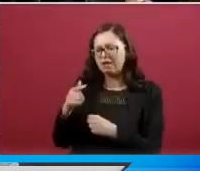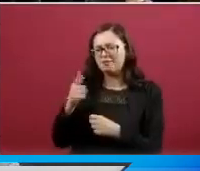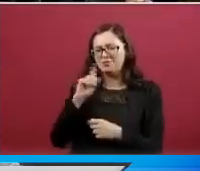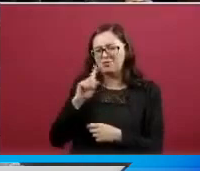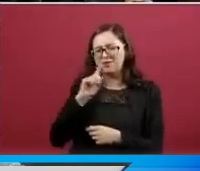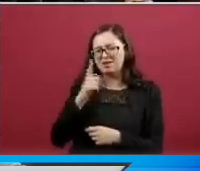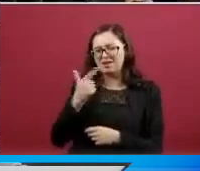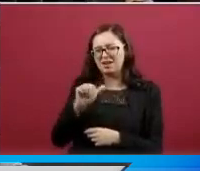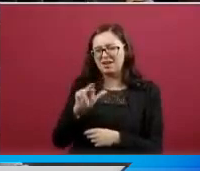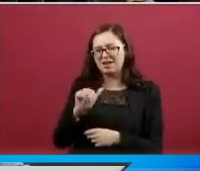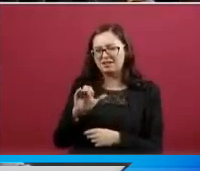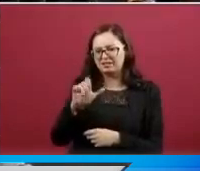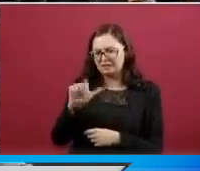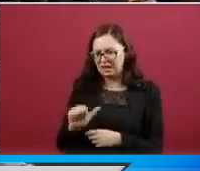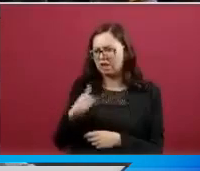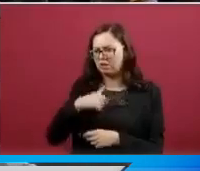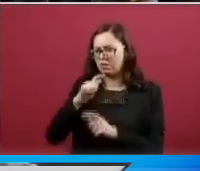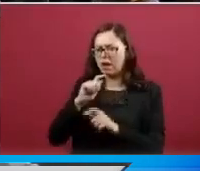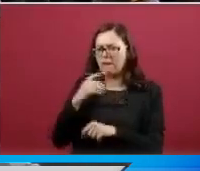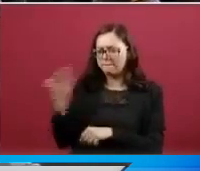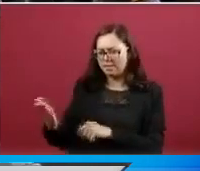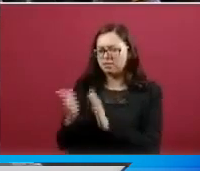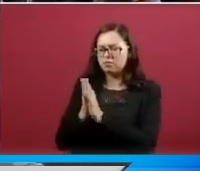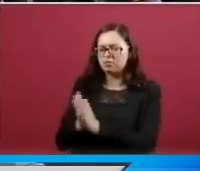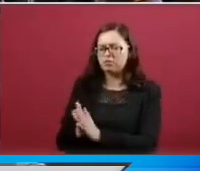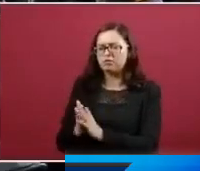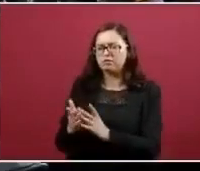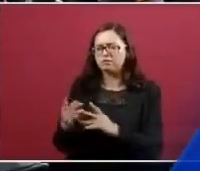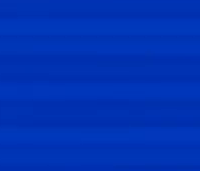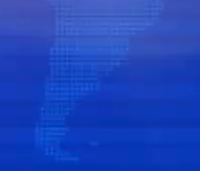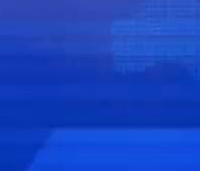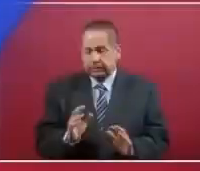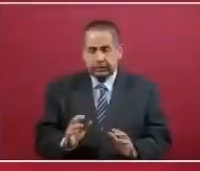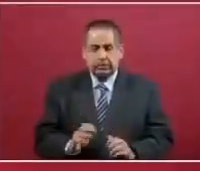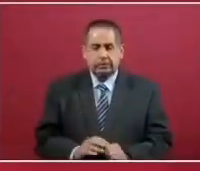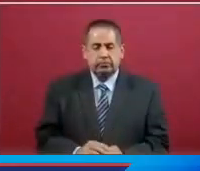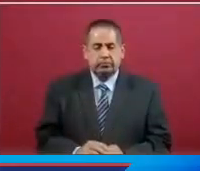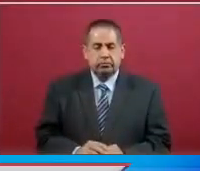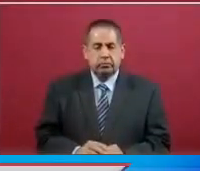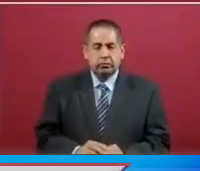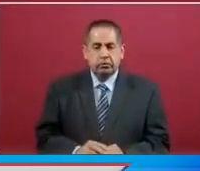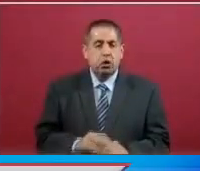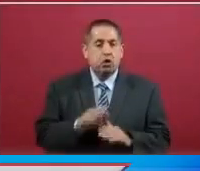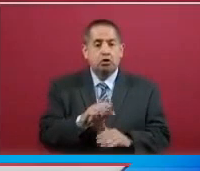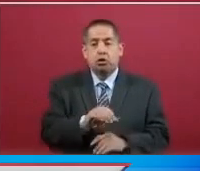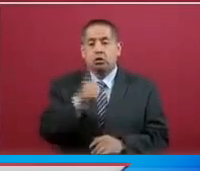work is being done to create the necessary accesses and they can be inhabited 5. Search in Guanajuato